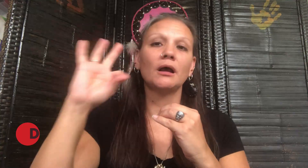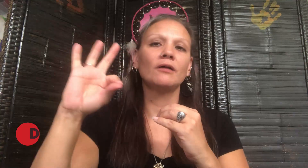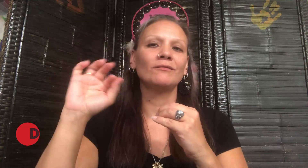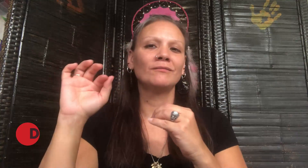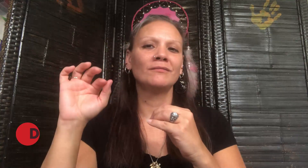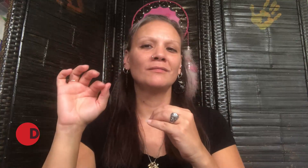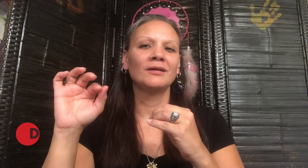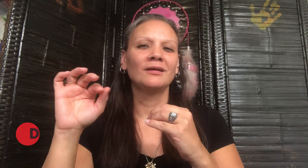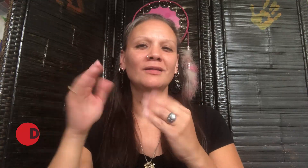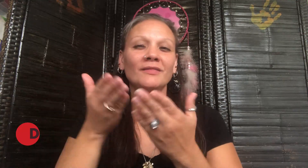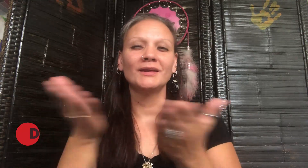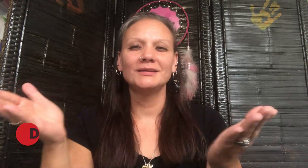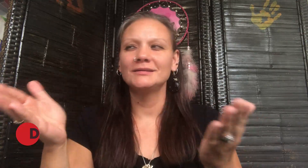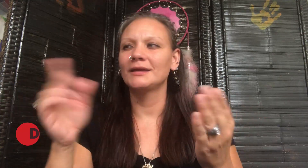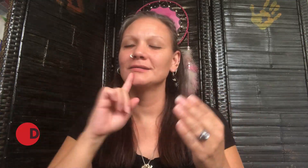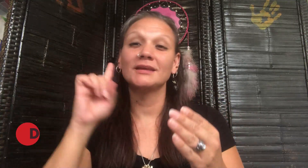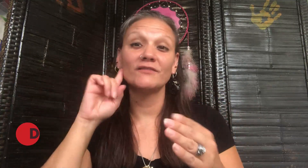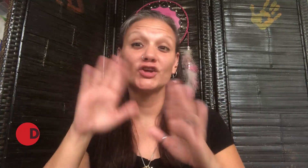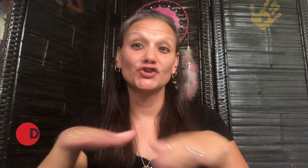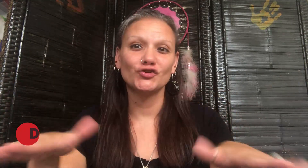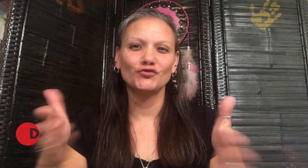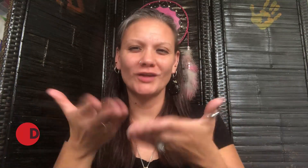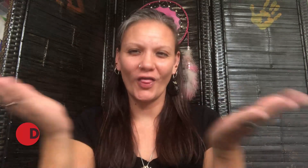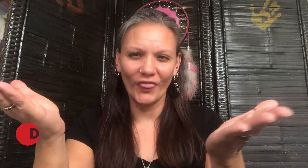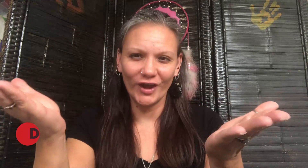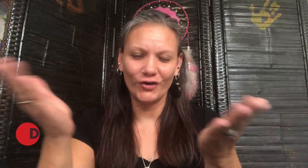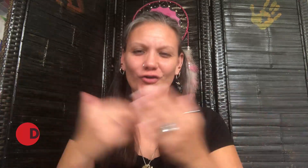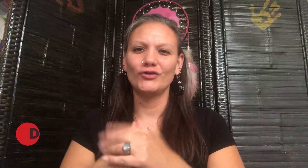of the needs of Deaf Children out there.